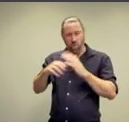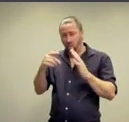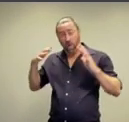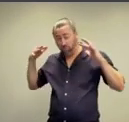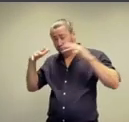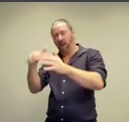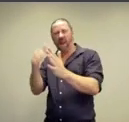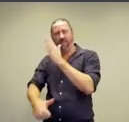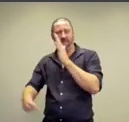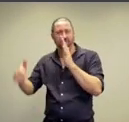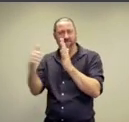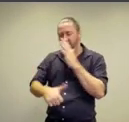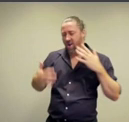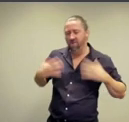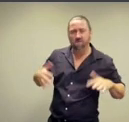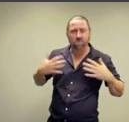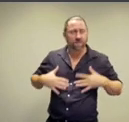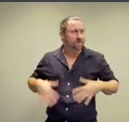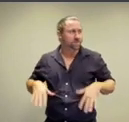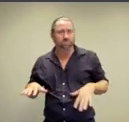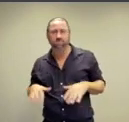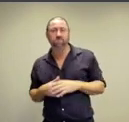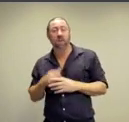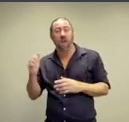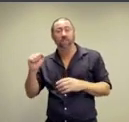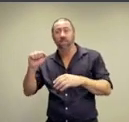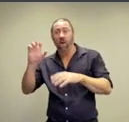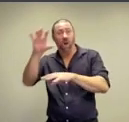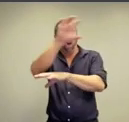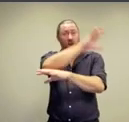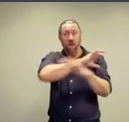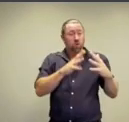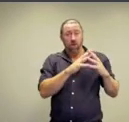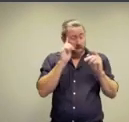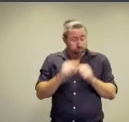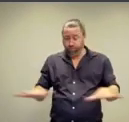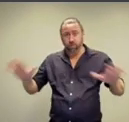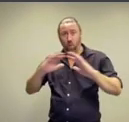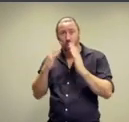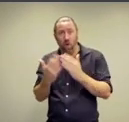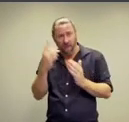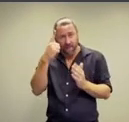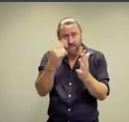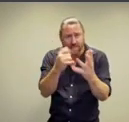And, you know, these bars opened up around the country and eventually, across the world, I think